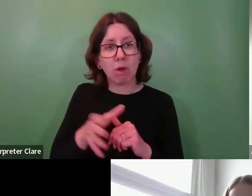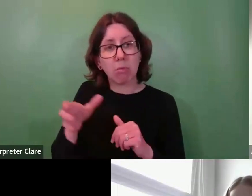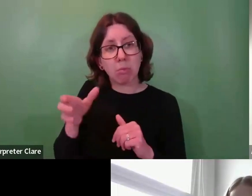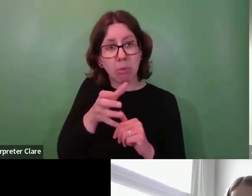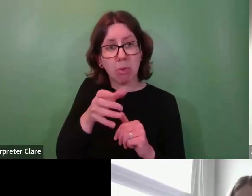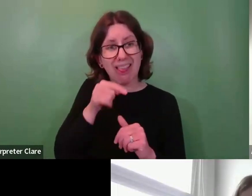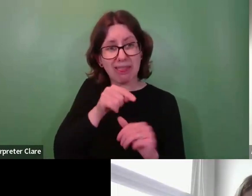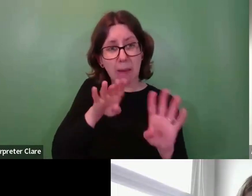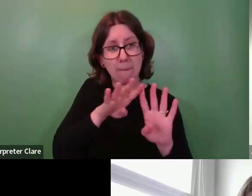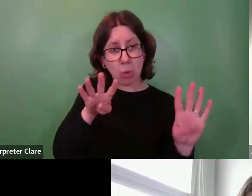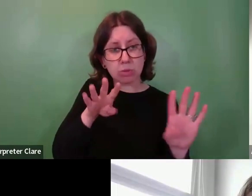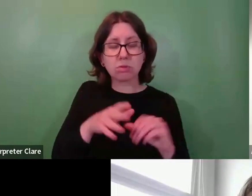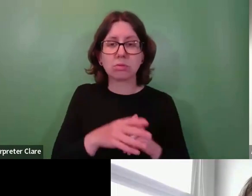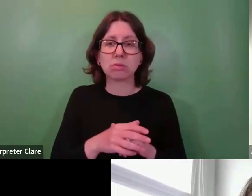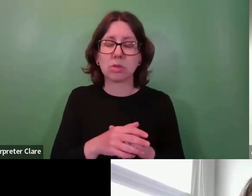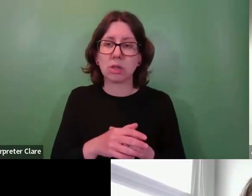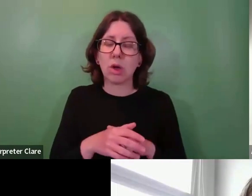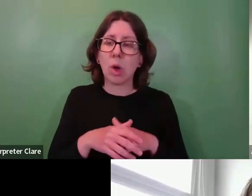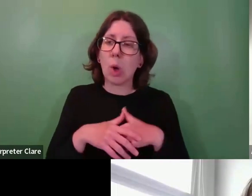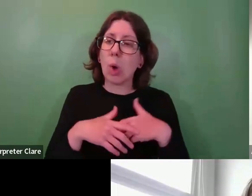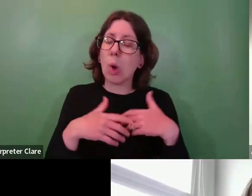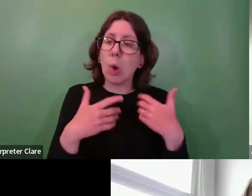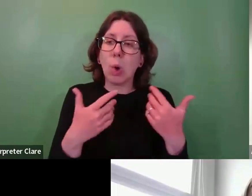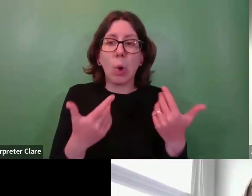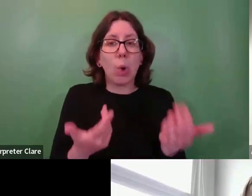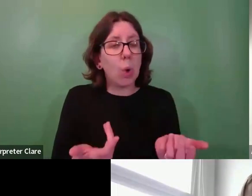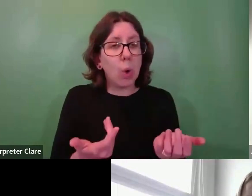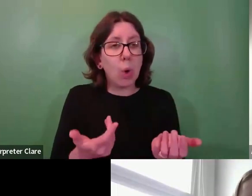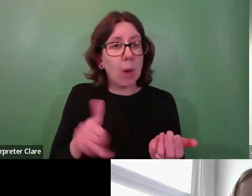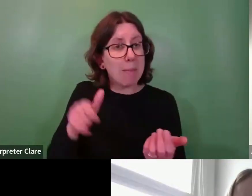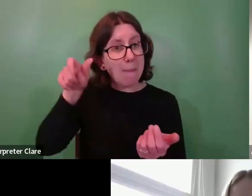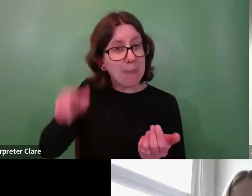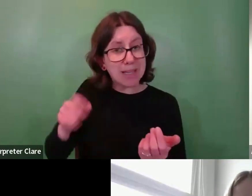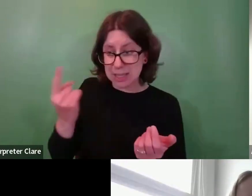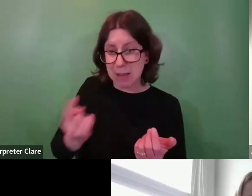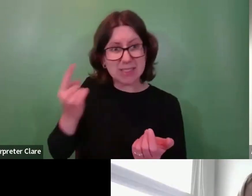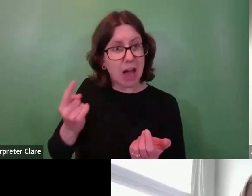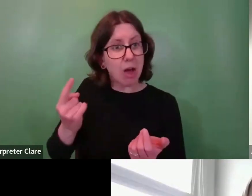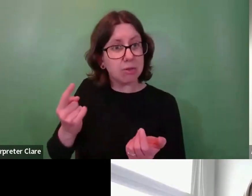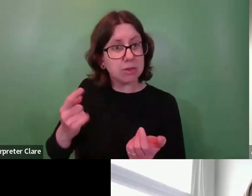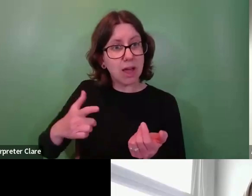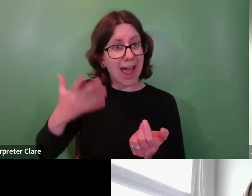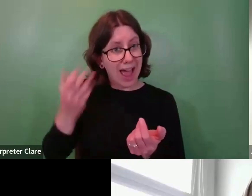Or it could be that there's a person with lived experience with gambling harms. We might need someone like